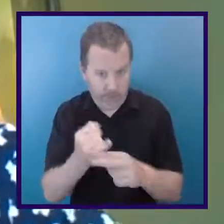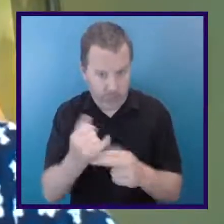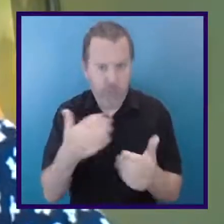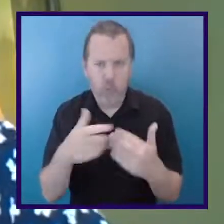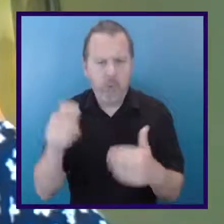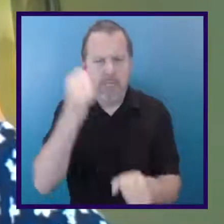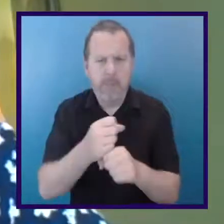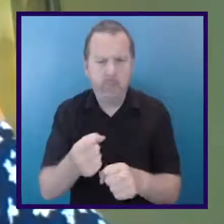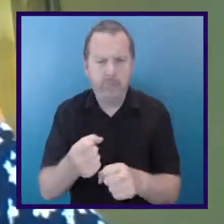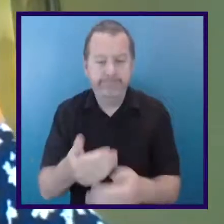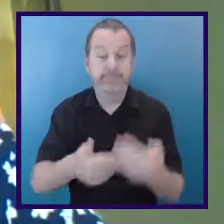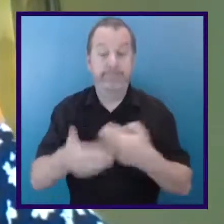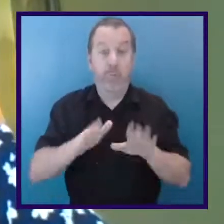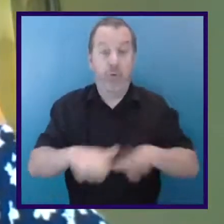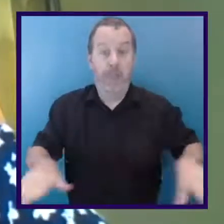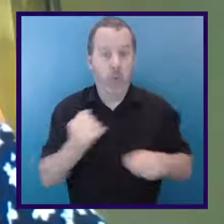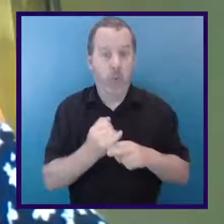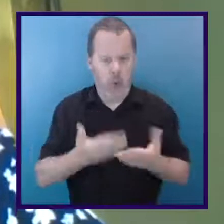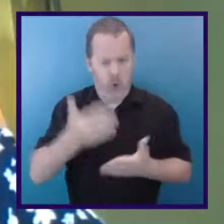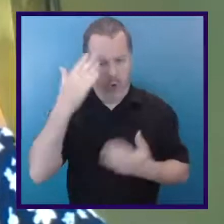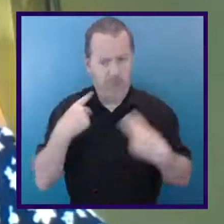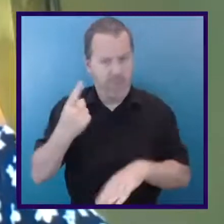What do you think about the idea of learning languages in primary school, I don't know